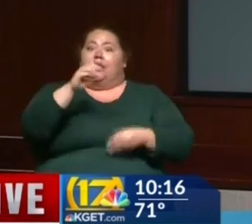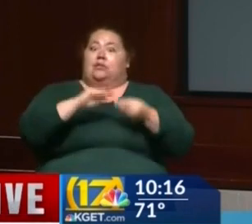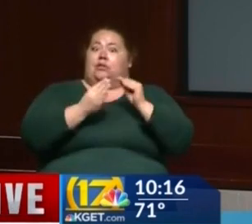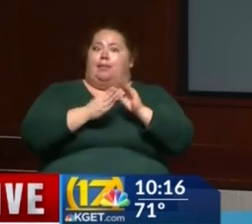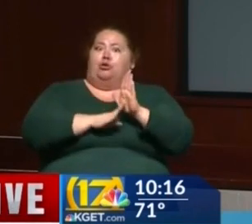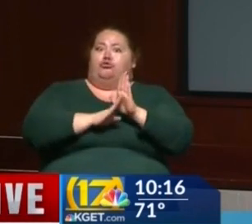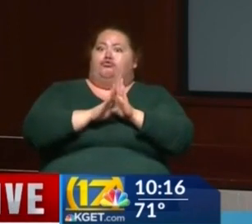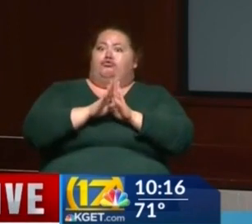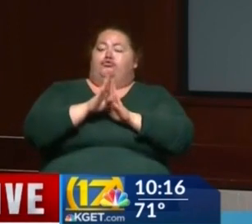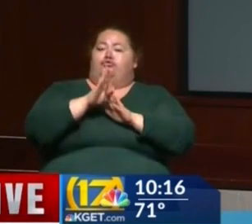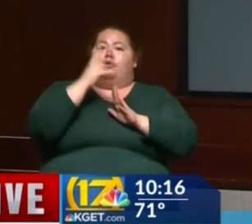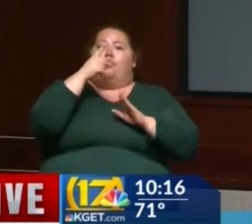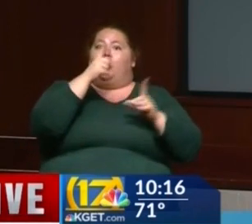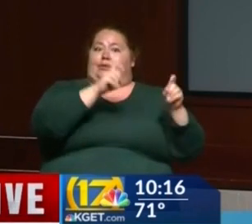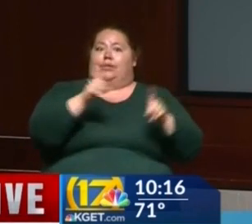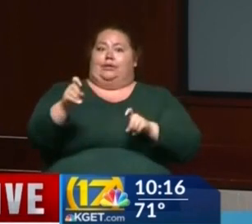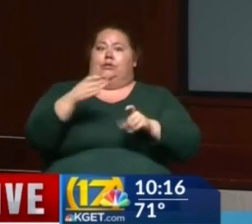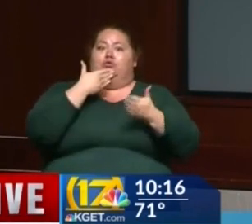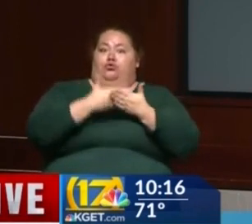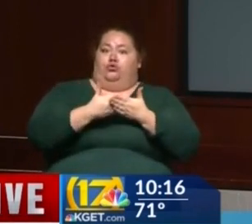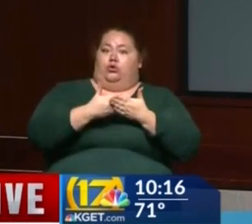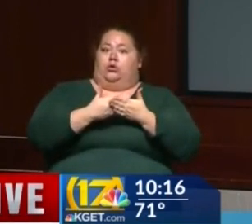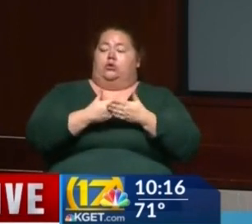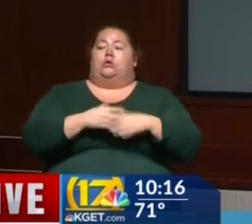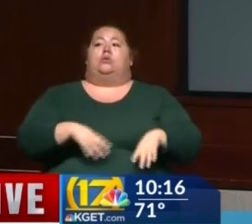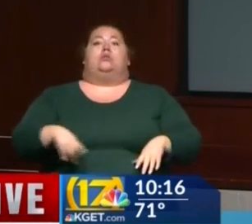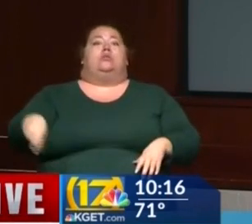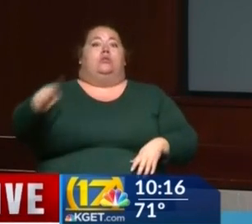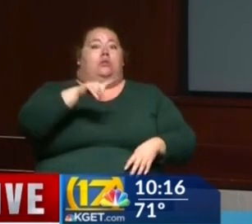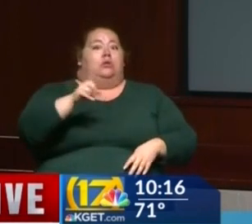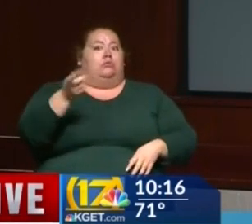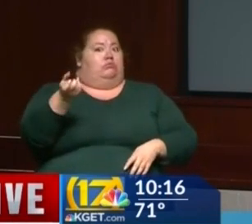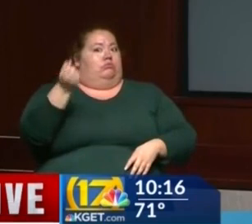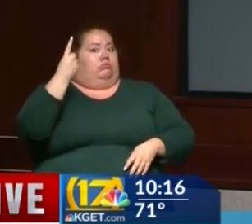HIGH POSITIVITY RATES GOING FORWARD AND ALTHOUGH OUR